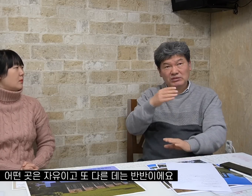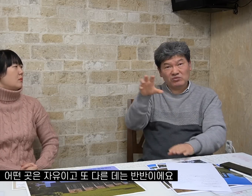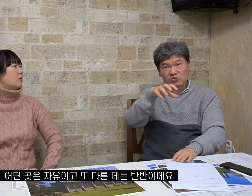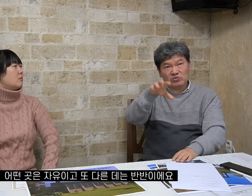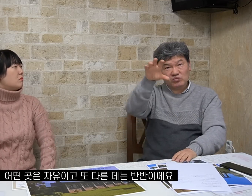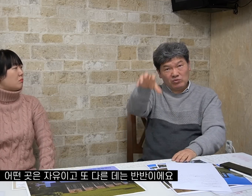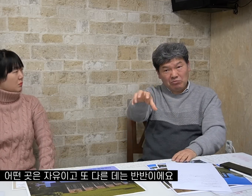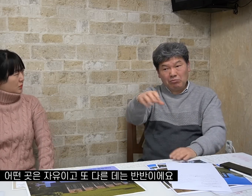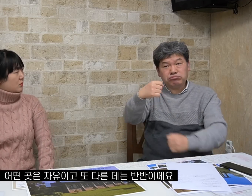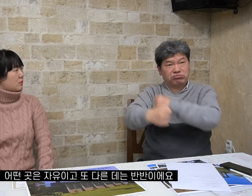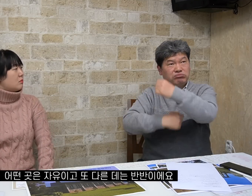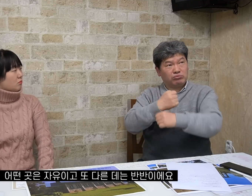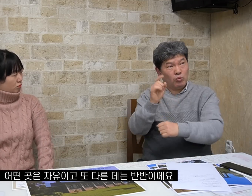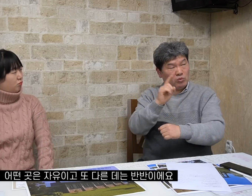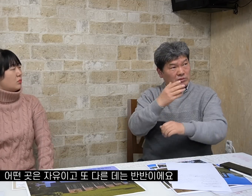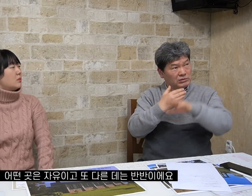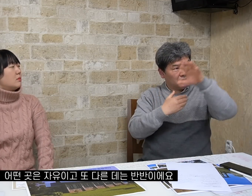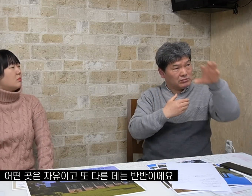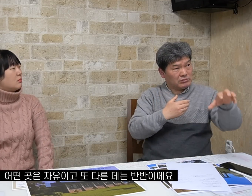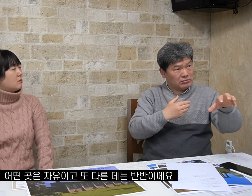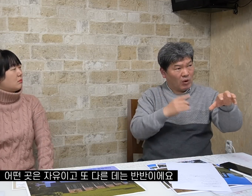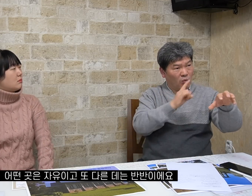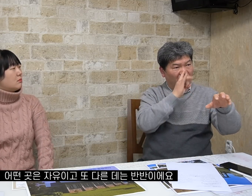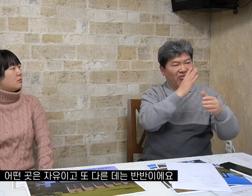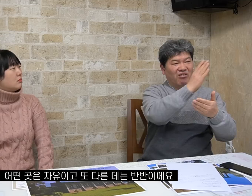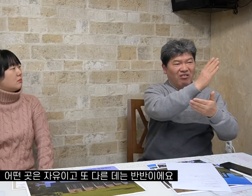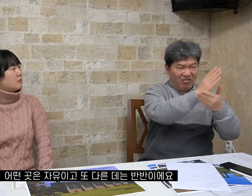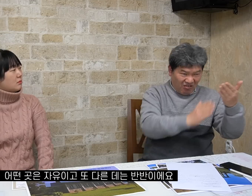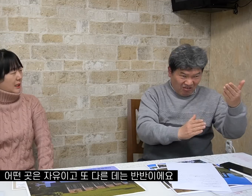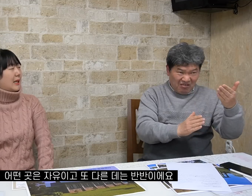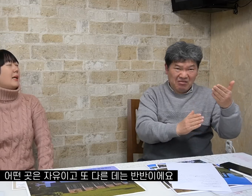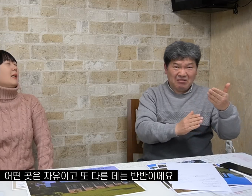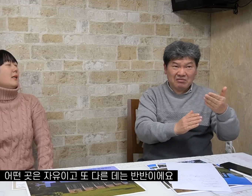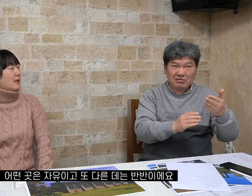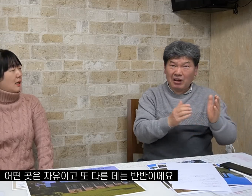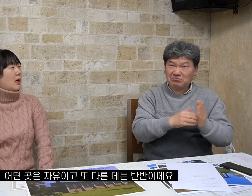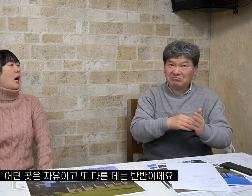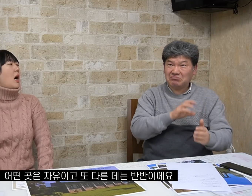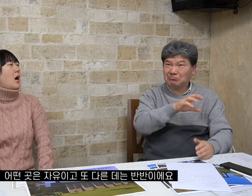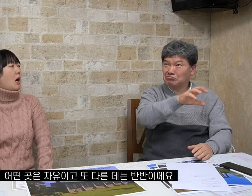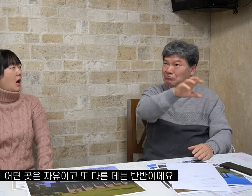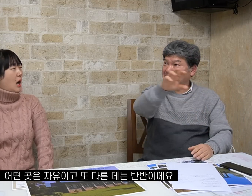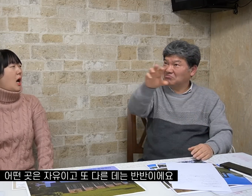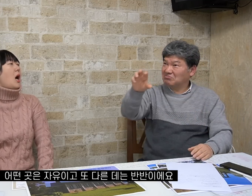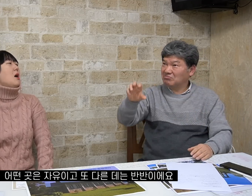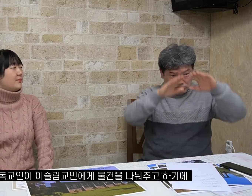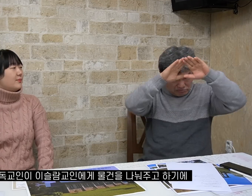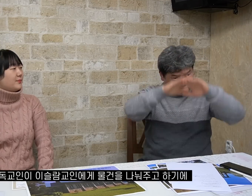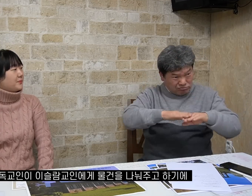In some places it's free, in others it's half-and-half.